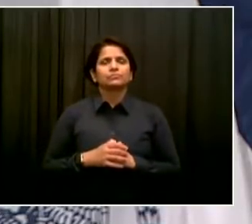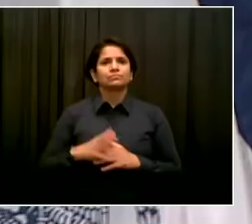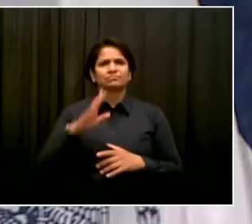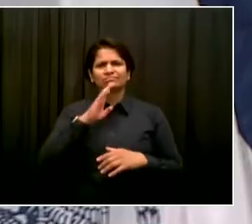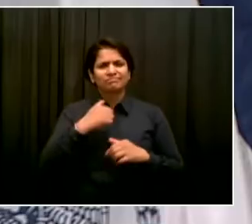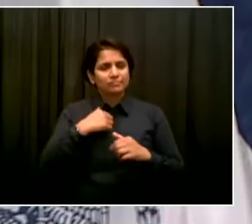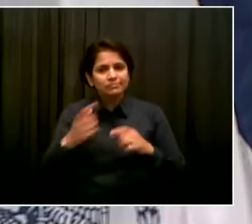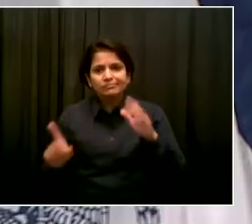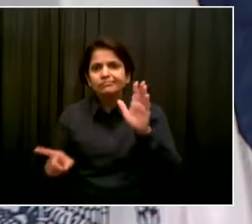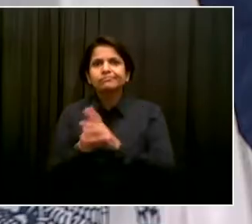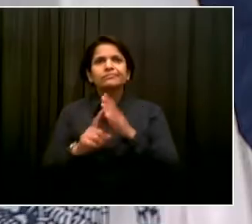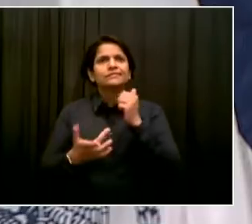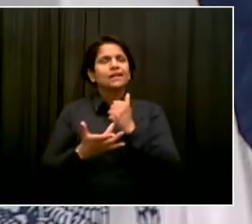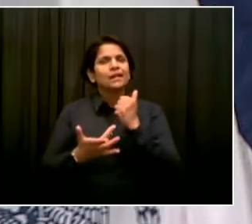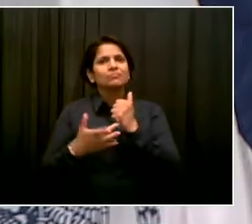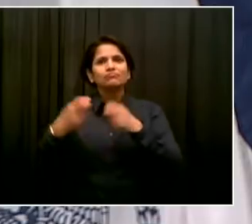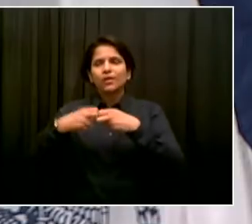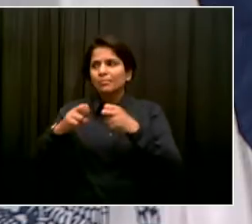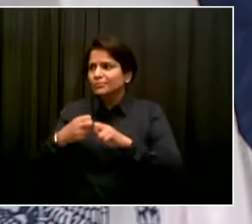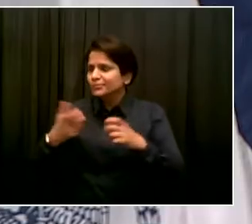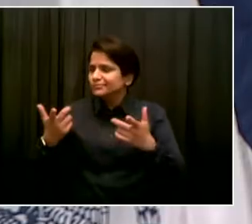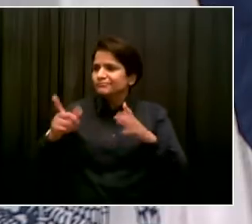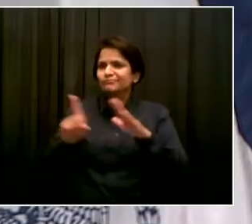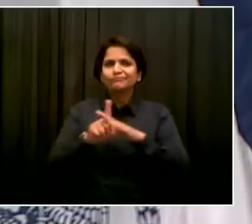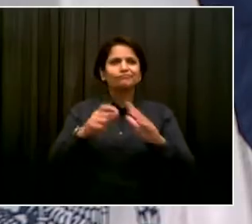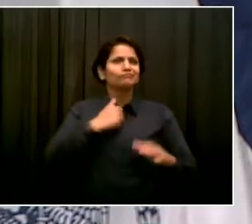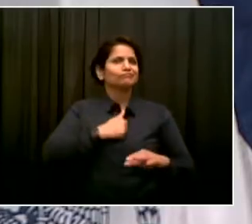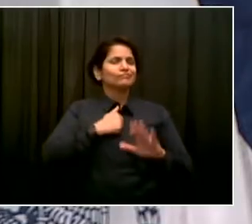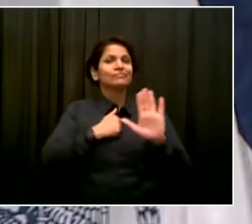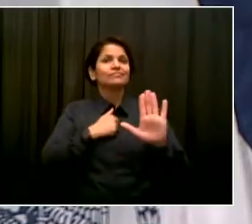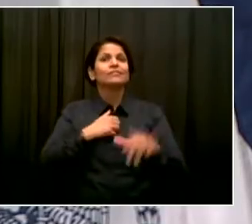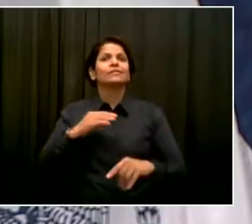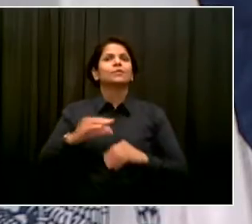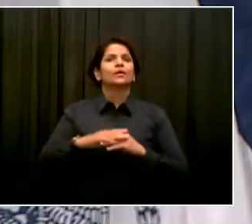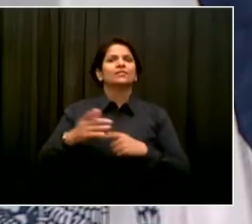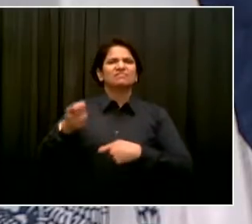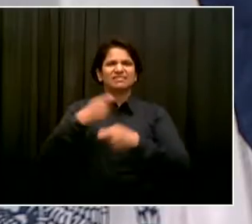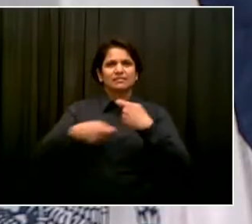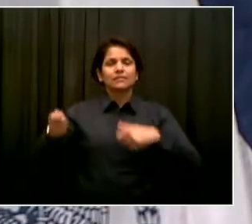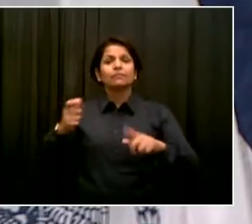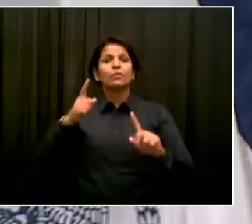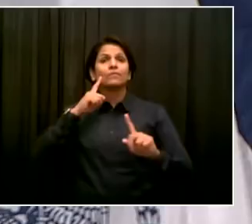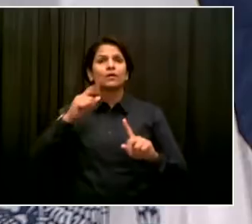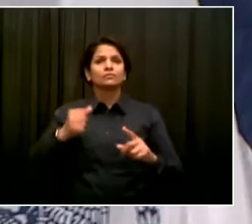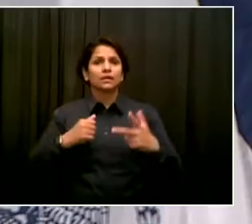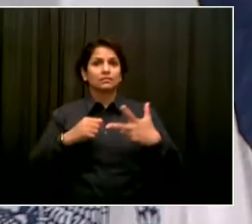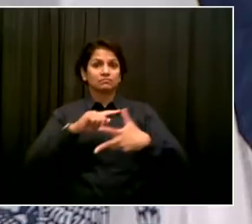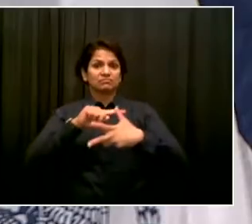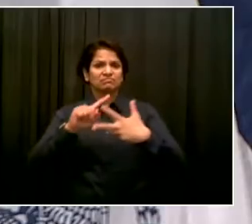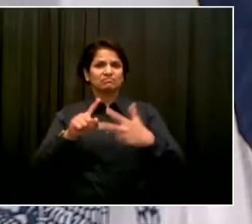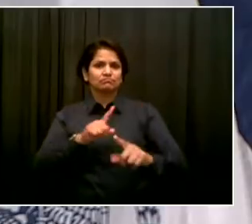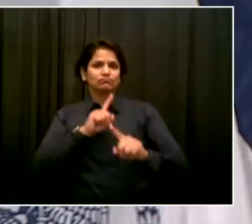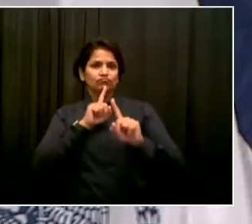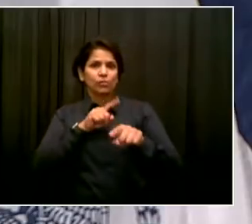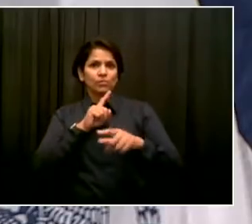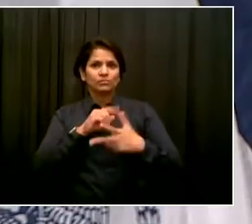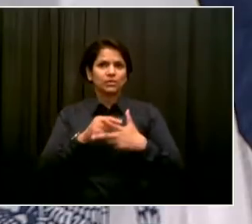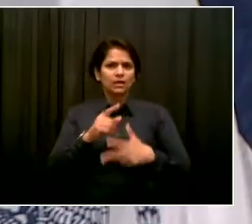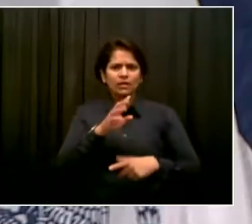YOU WILL HAVE THE RURAL PRESIDENTA BC K. OKAY. TECHNICAL DIFFICULTIES HAPPEN IN THIS WORLD. YOU JU STROLL WITH IT.